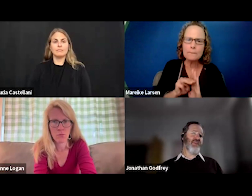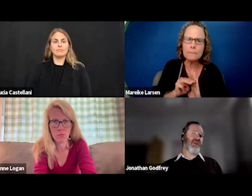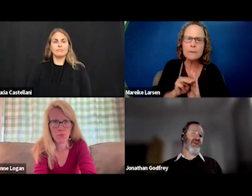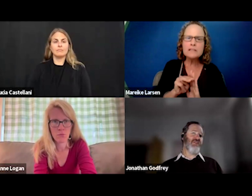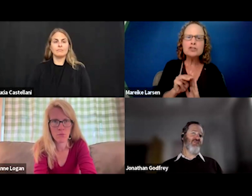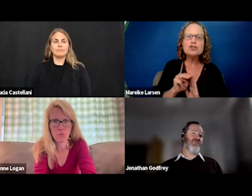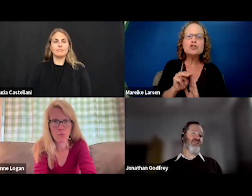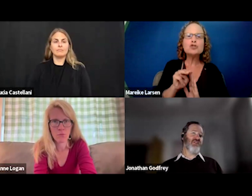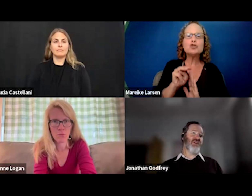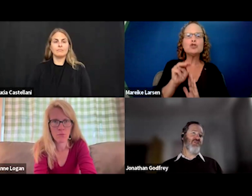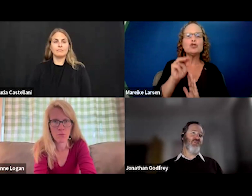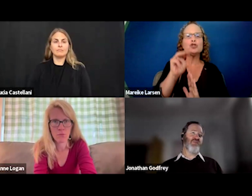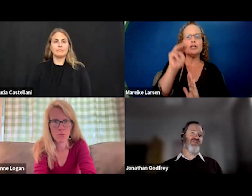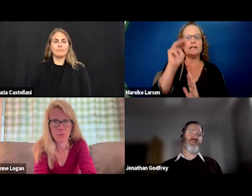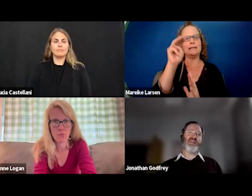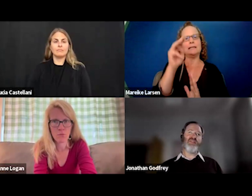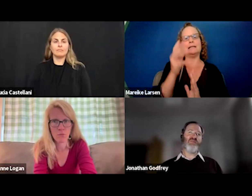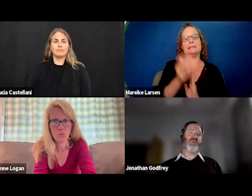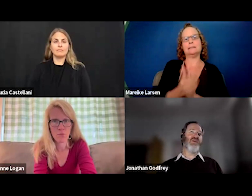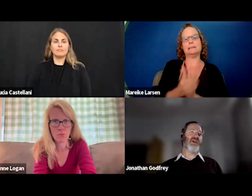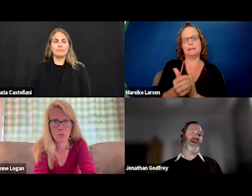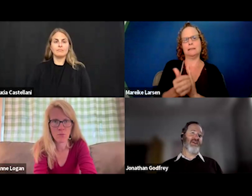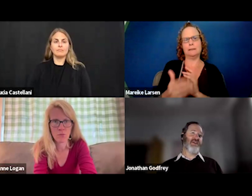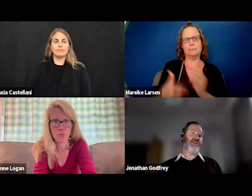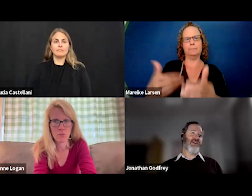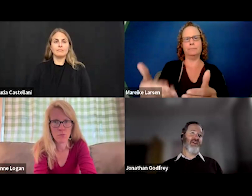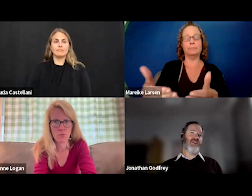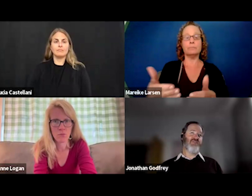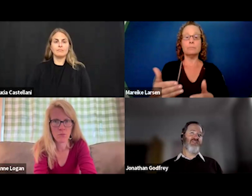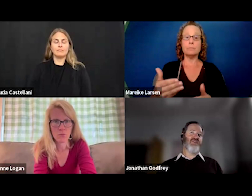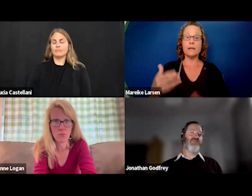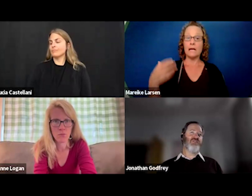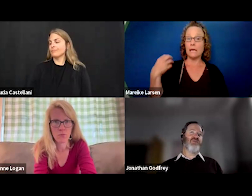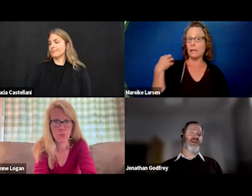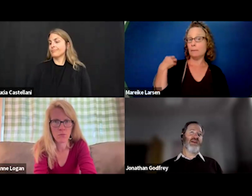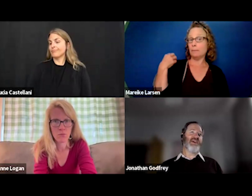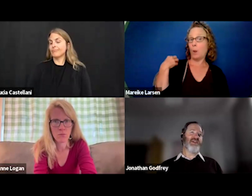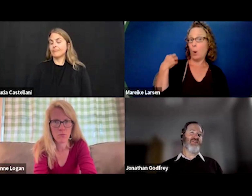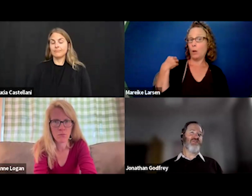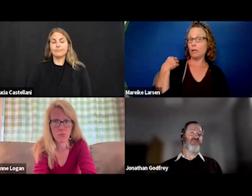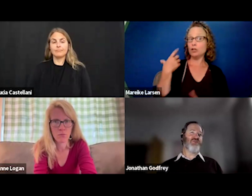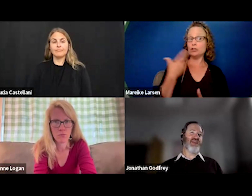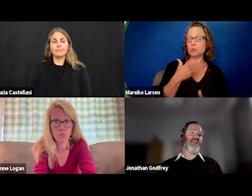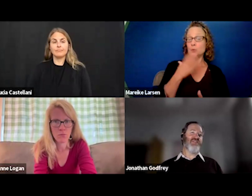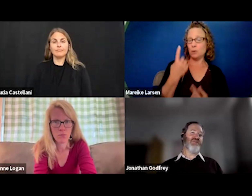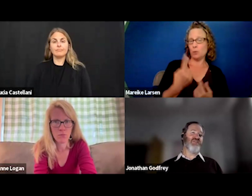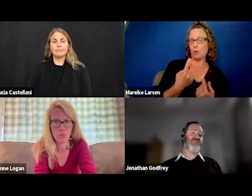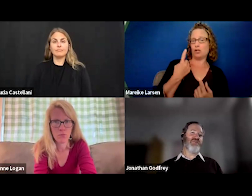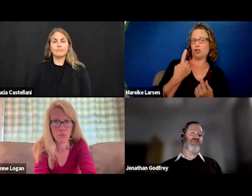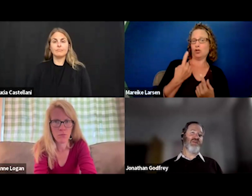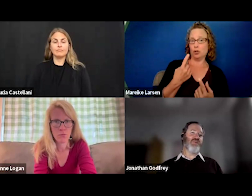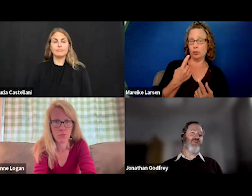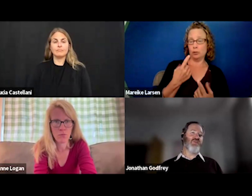And your prospective employer is going to wonder-- this is a reality for disabled people.